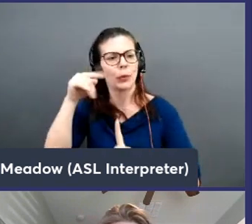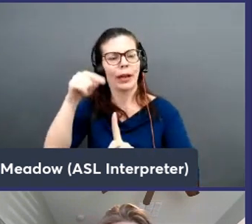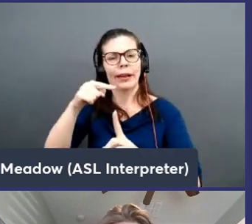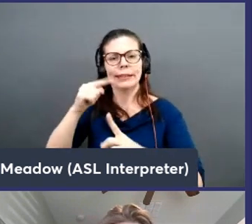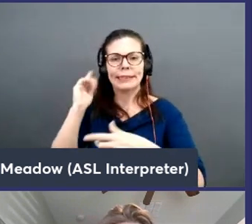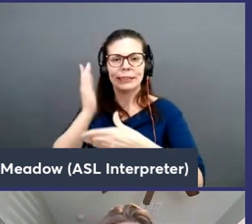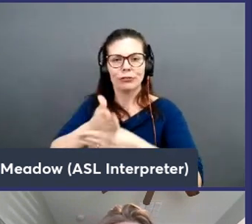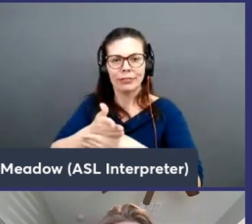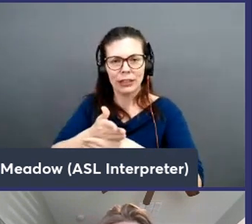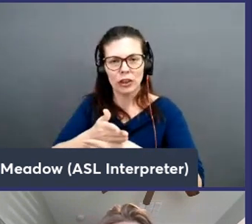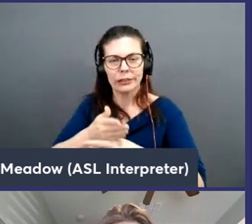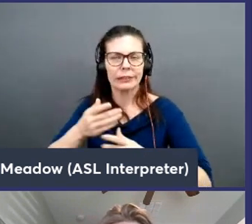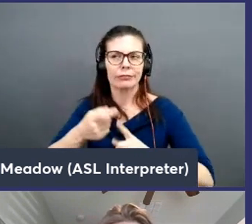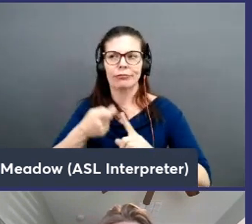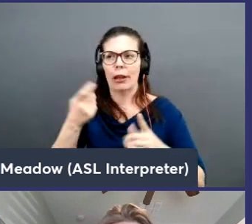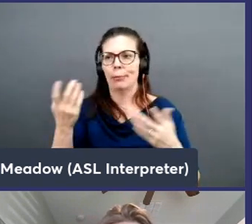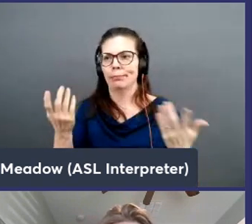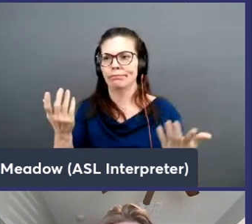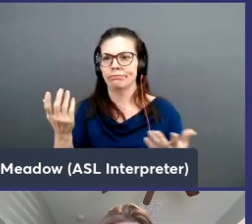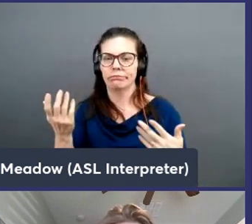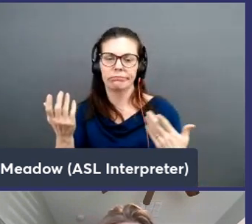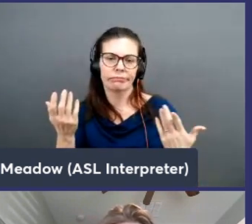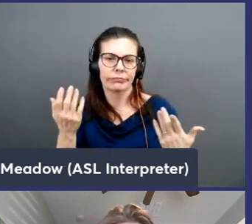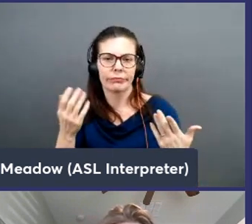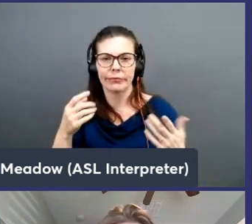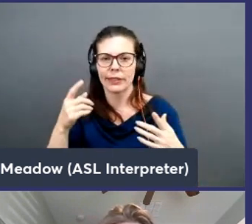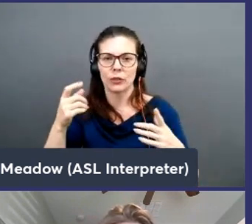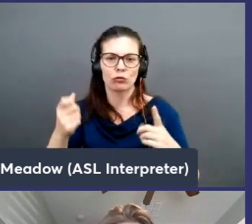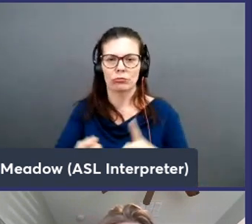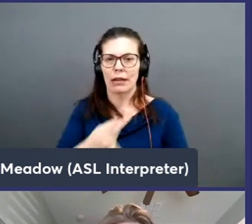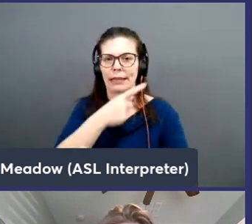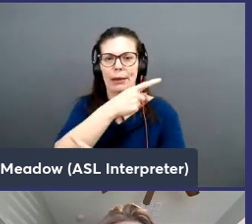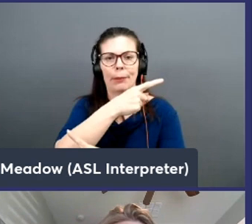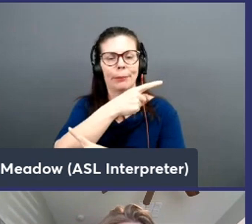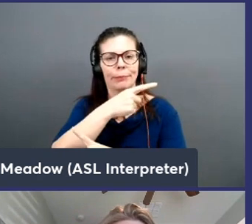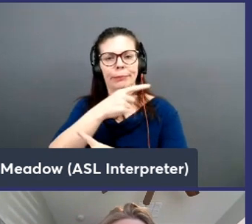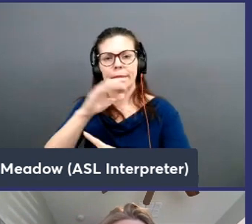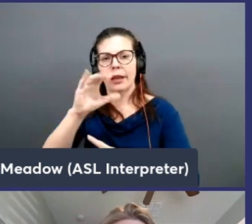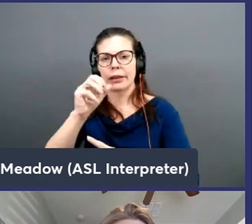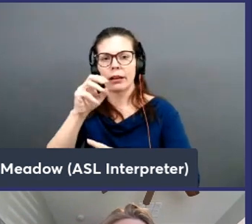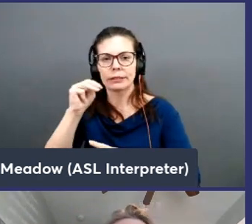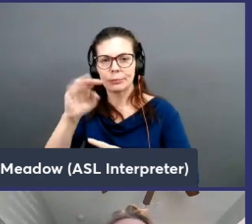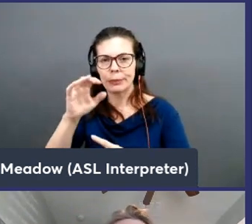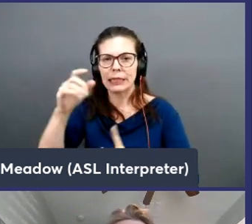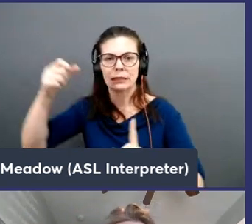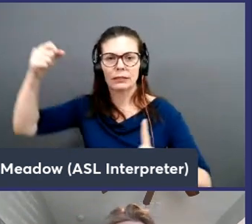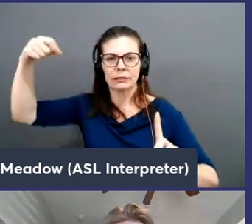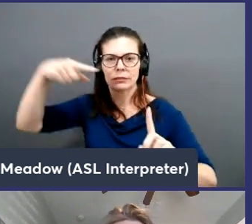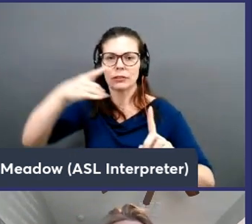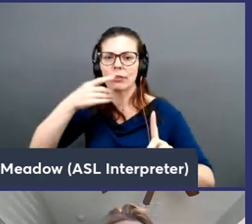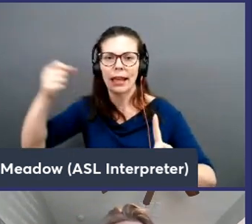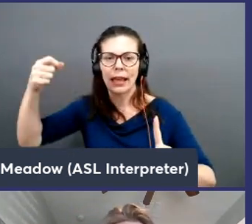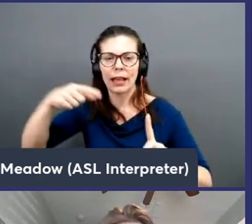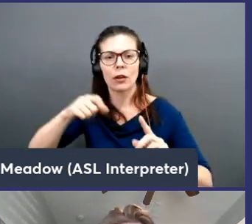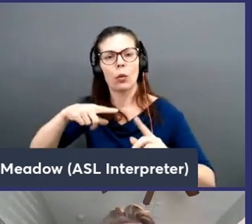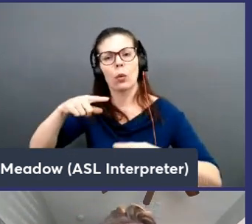from random cosmic rays, or you know, bumping the table, or...